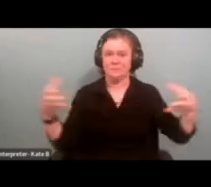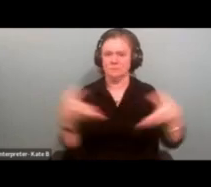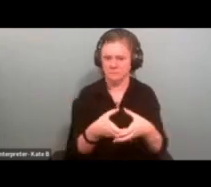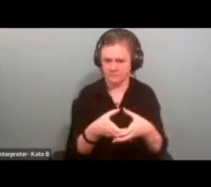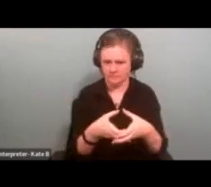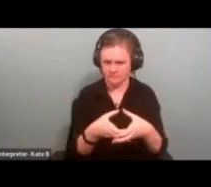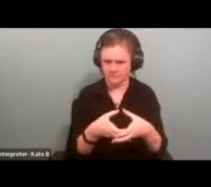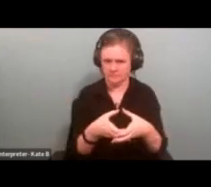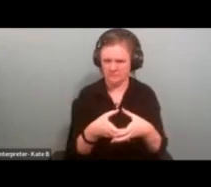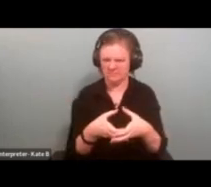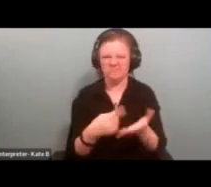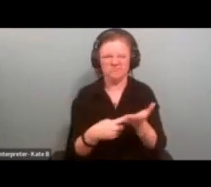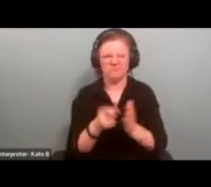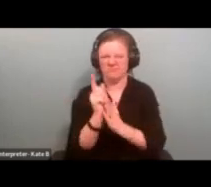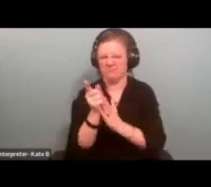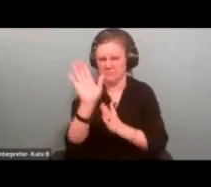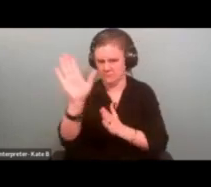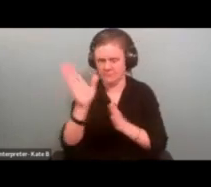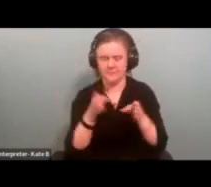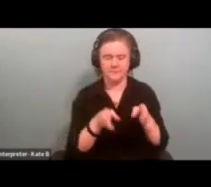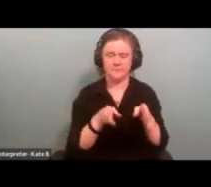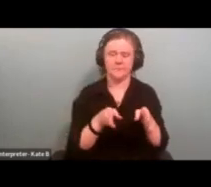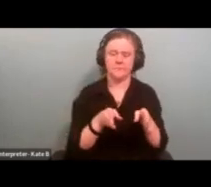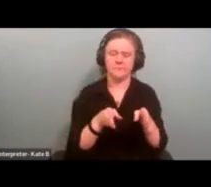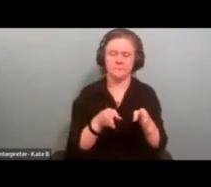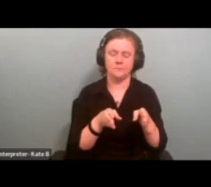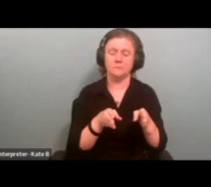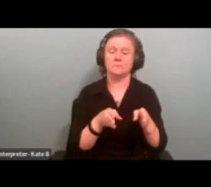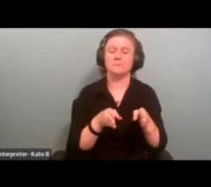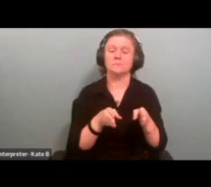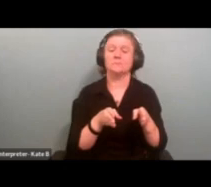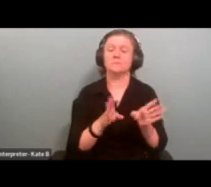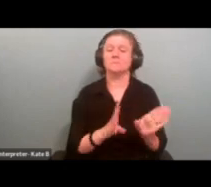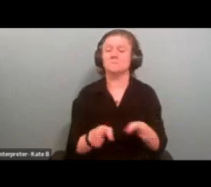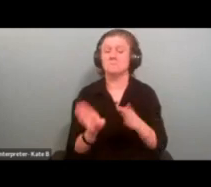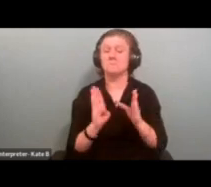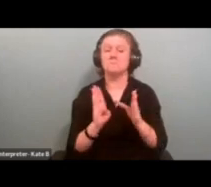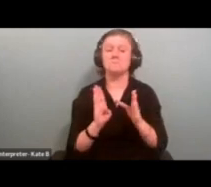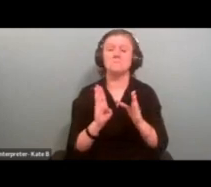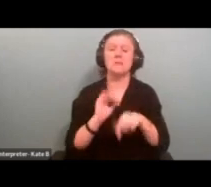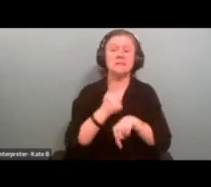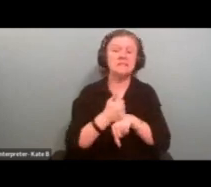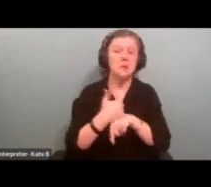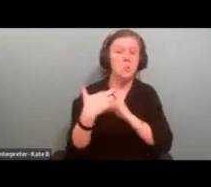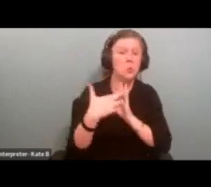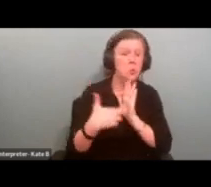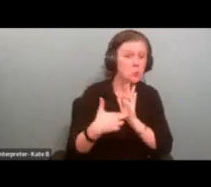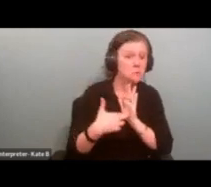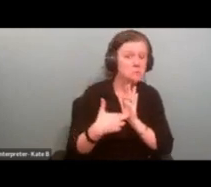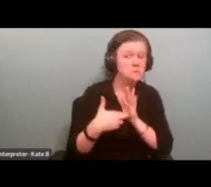that in just a second. But this is where we're setting the stage. We're establishing ground rules. We're sharing information